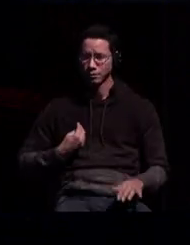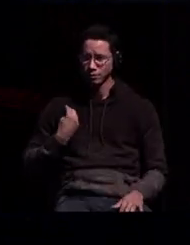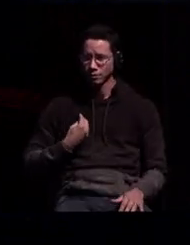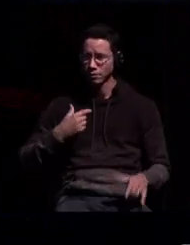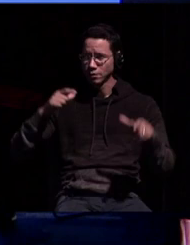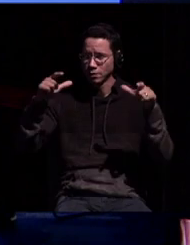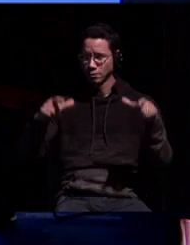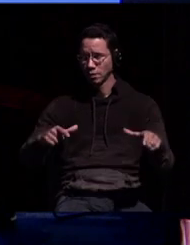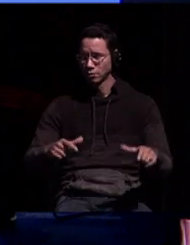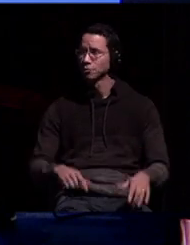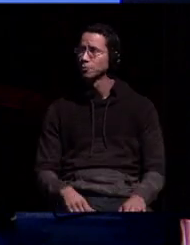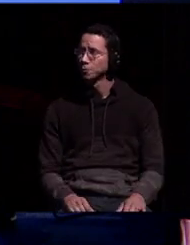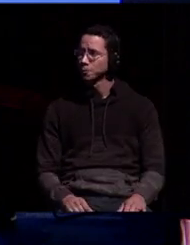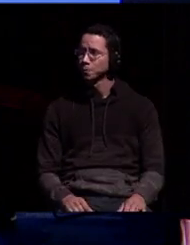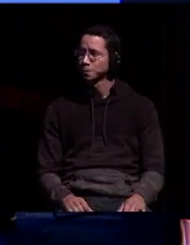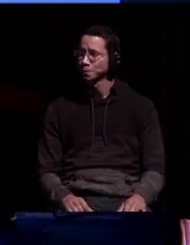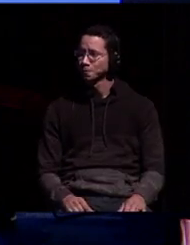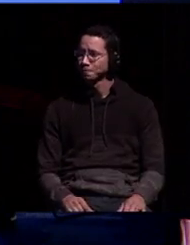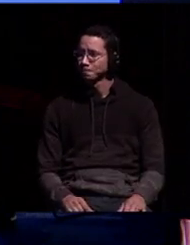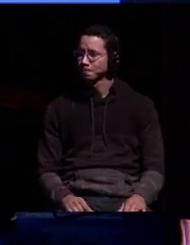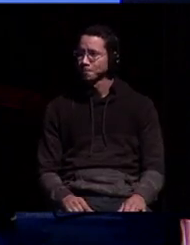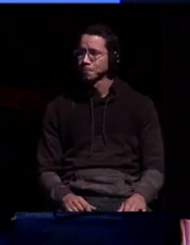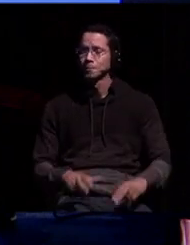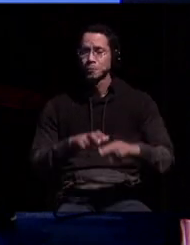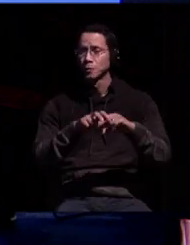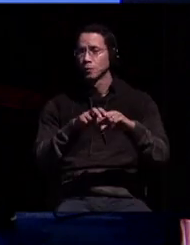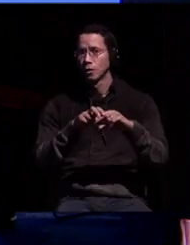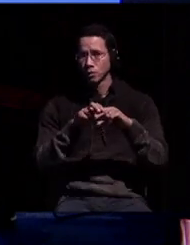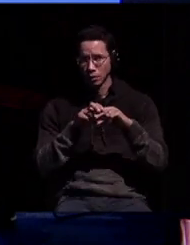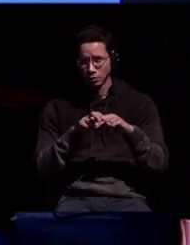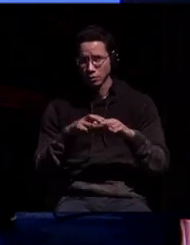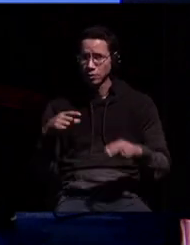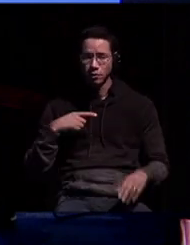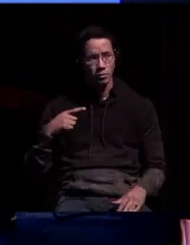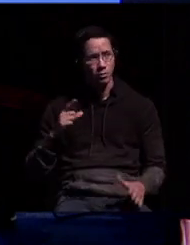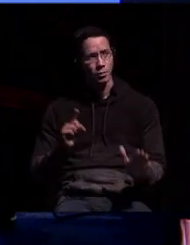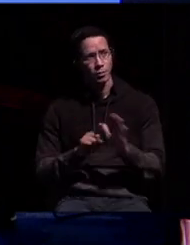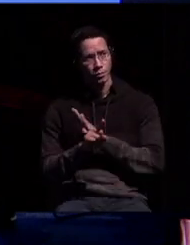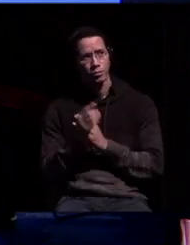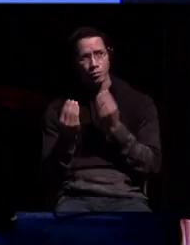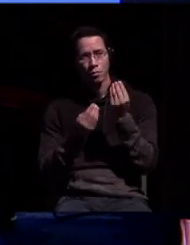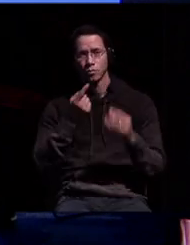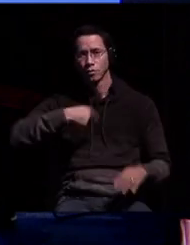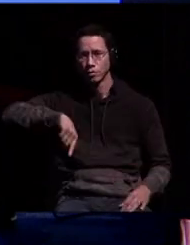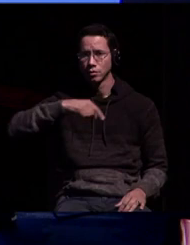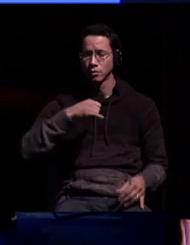So this is the big question: since we are in a risk scenario where gender perspective